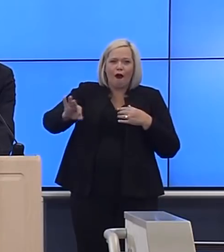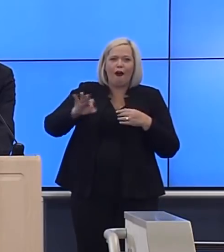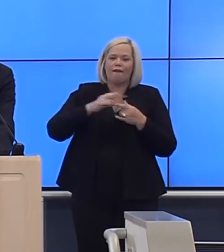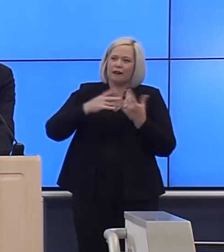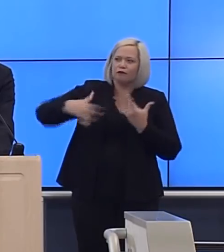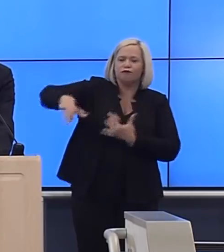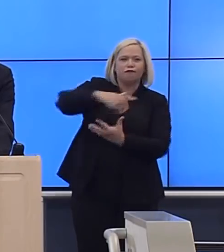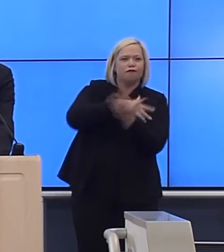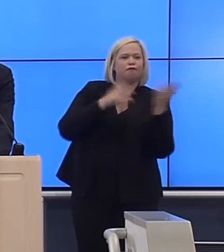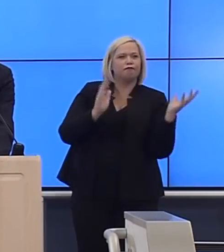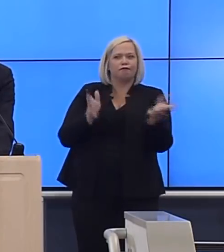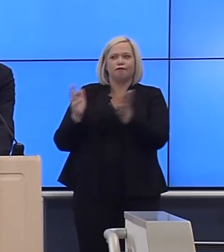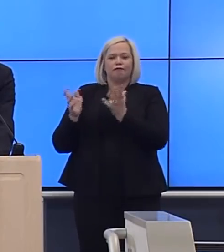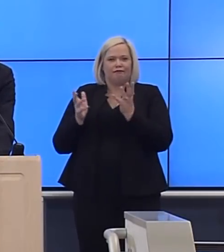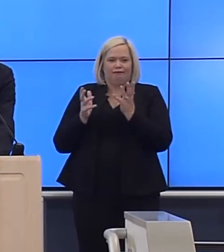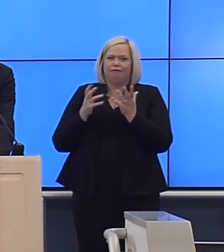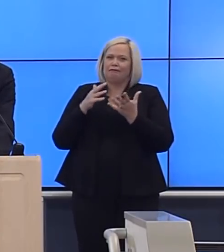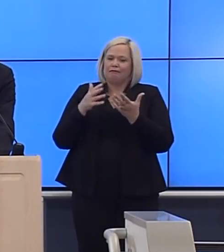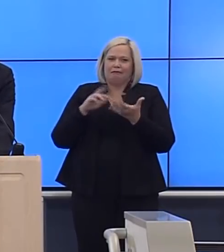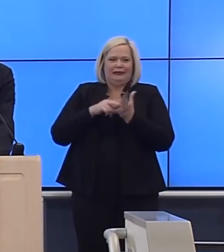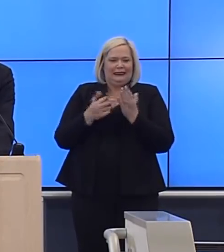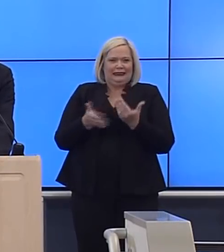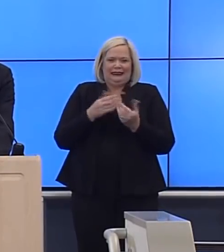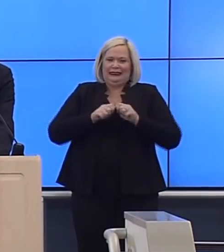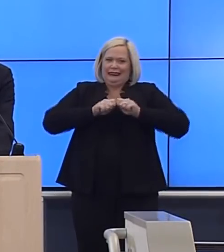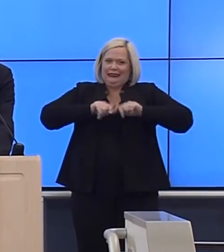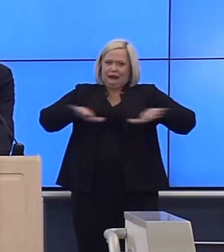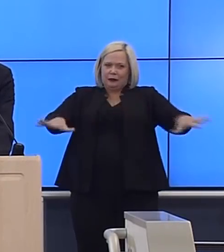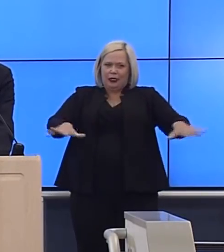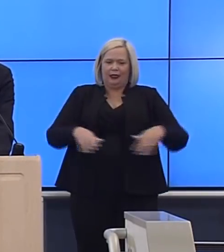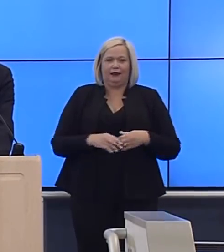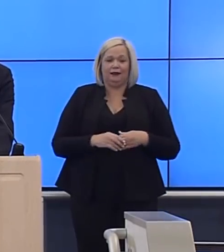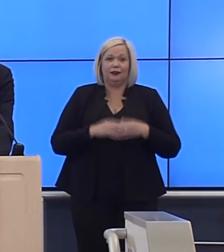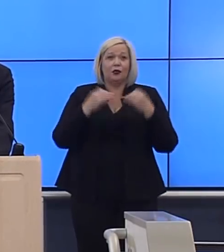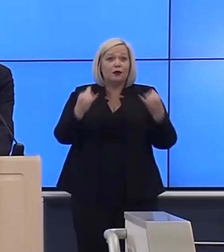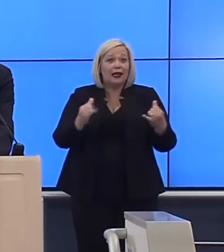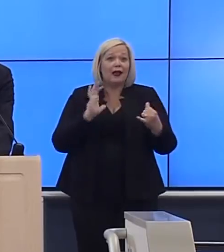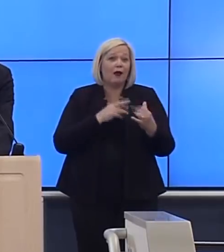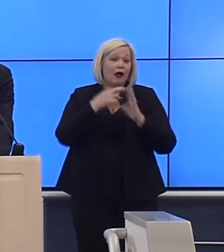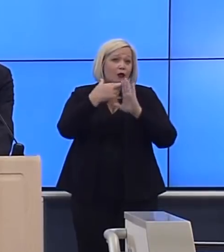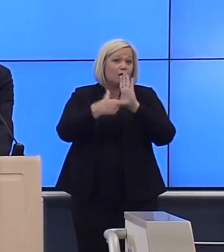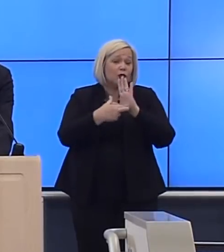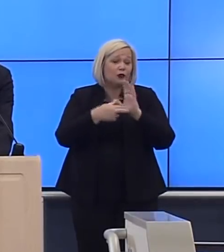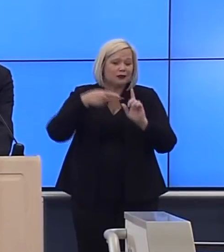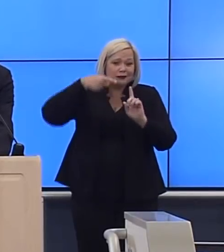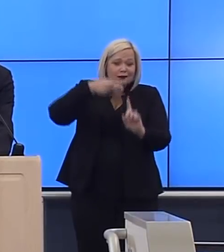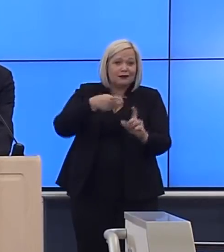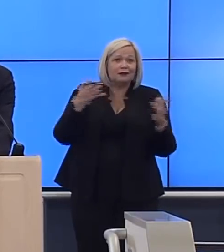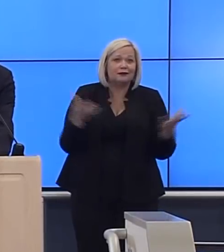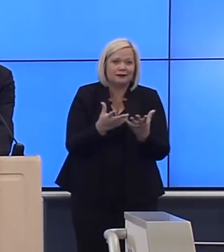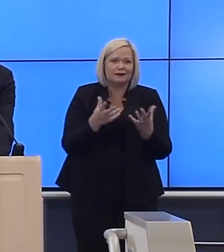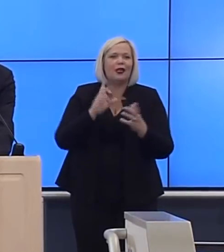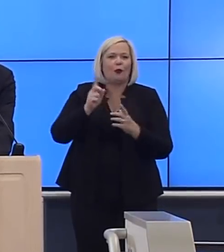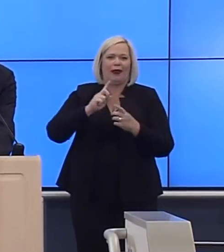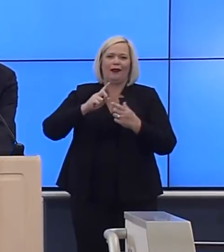GATHER INDOORS IS A SOURCE OF GRAVE AND THE RISK RISES OF PEOPLE ARE TAKING OFF THEIR MASKS MINGLING FOR EXERCISE. OUR ACTION TODAY FOCUSES ON